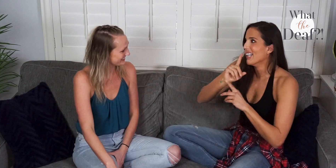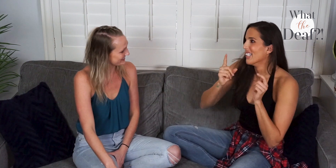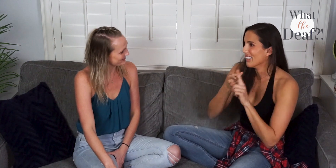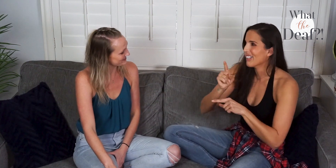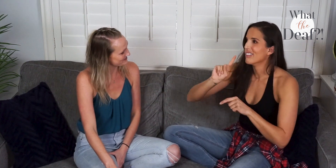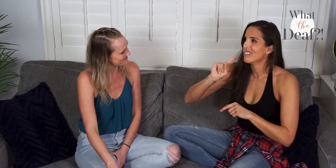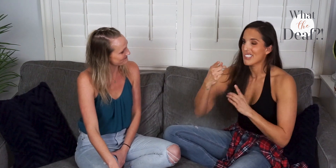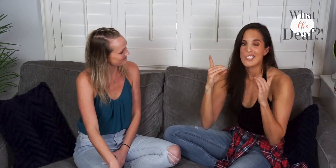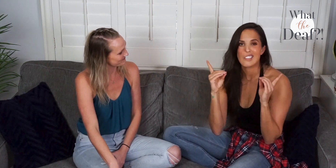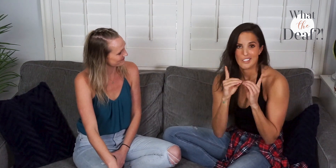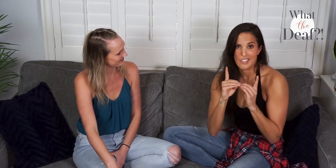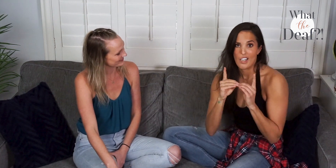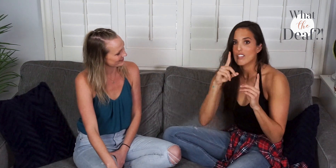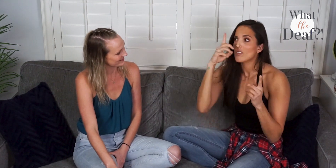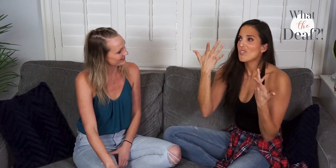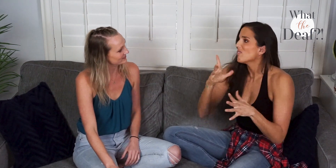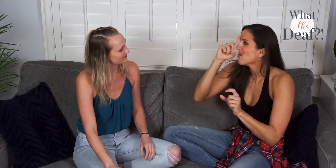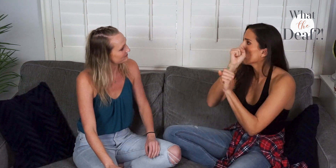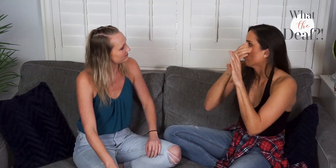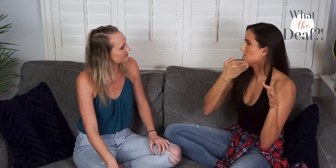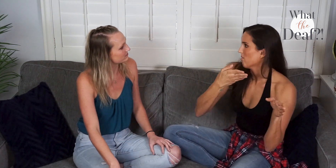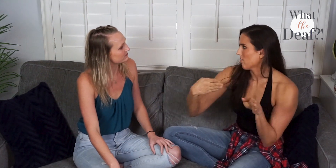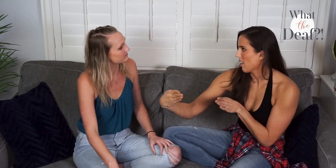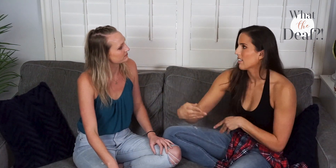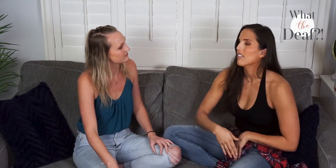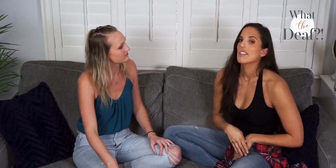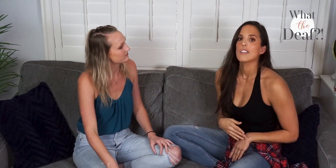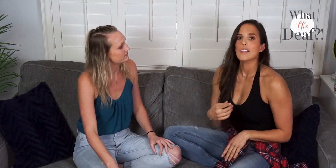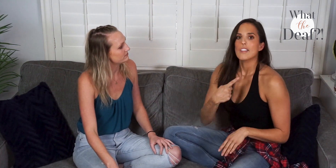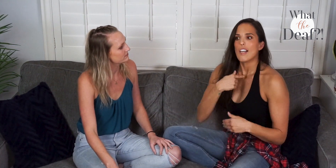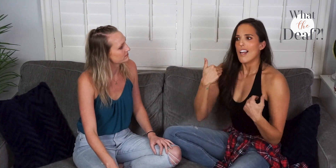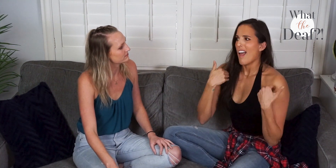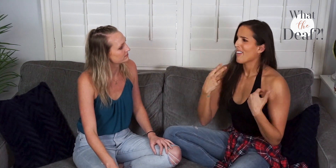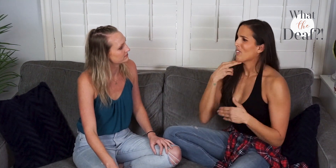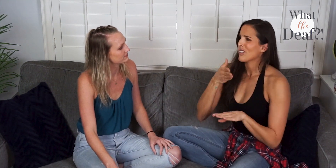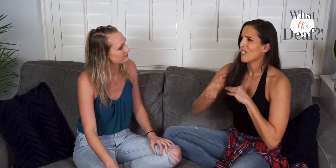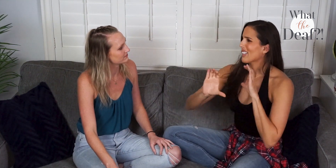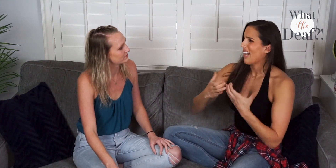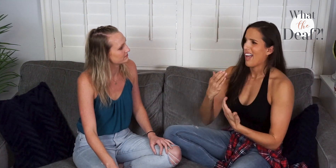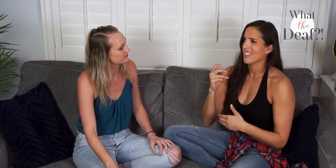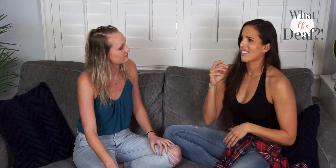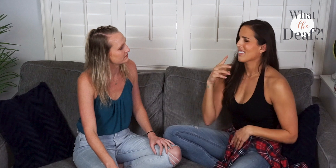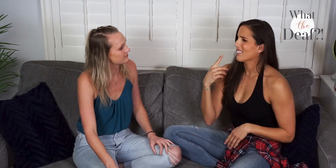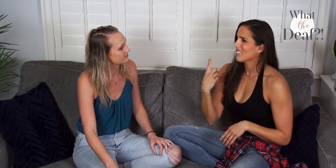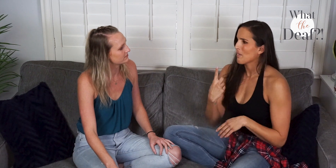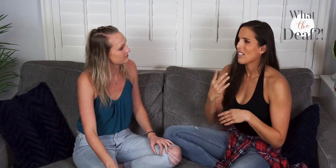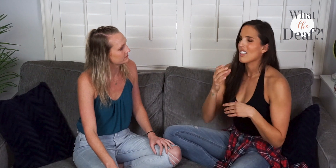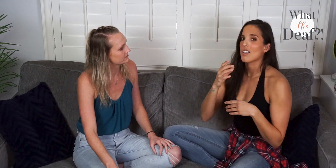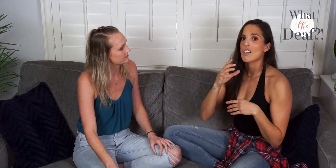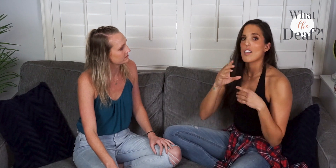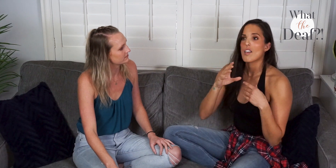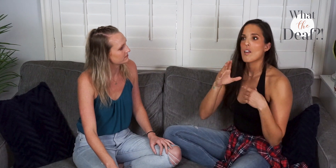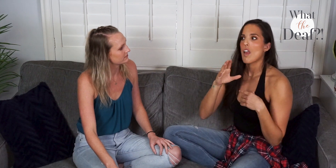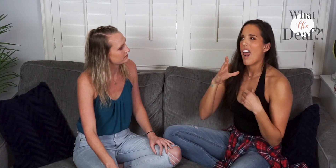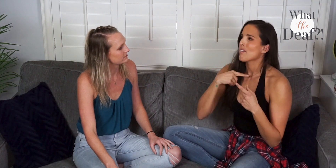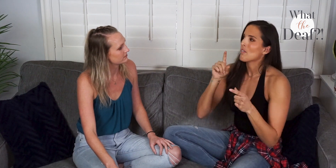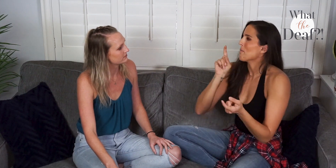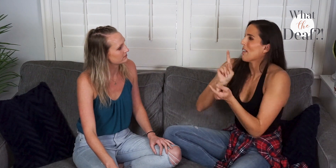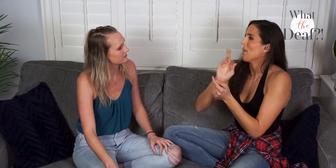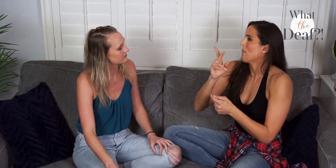So previously to the first date we already had our plans. I had a voiceover class or something like that